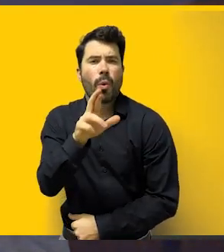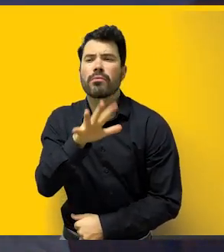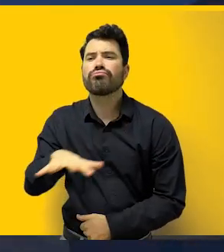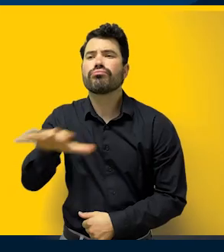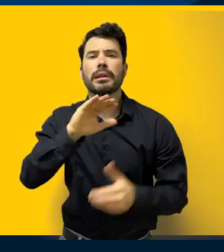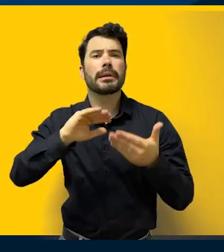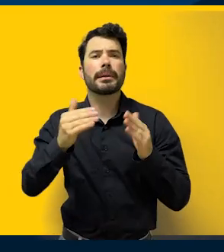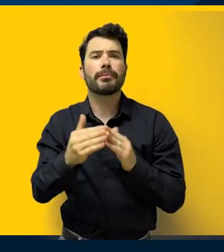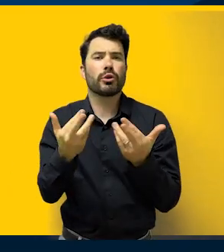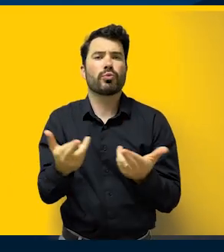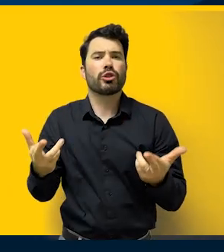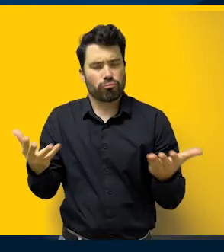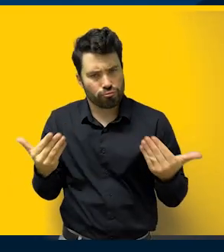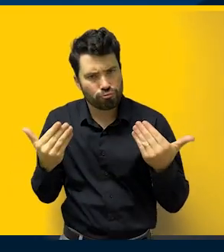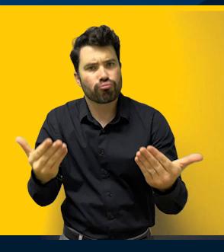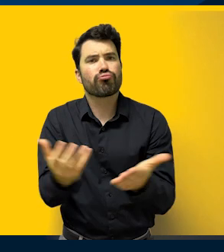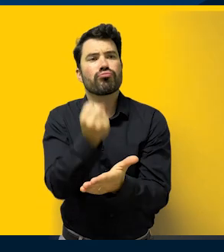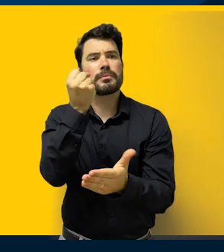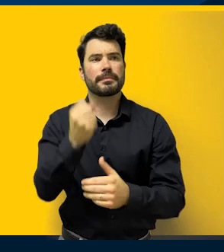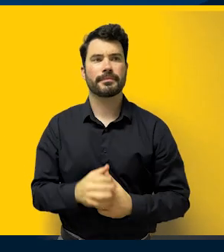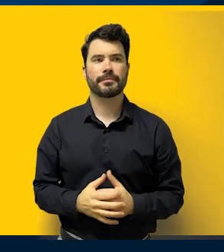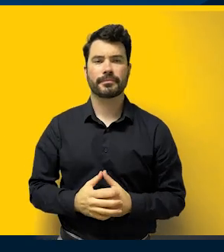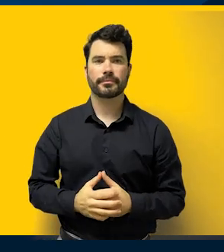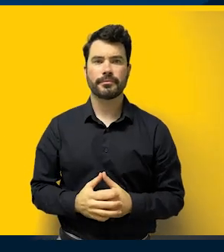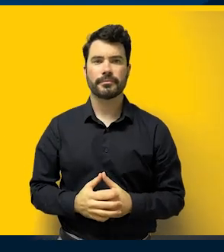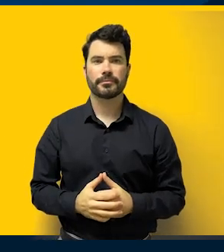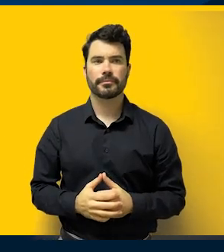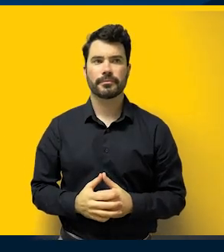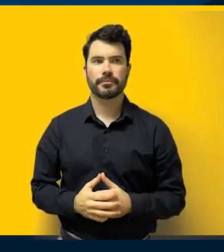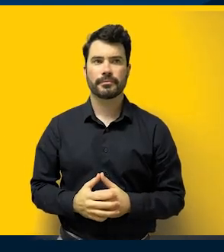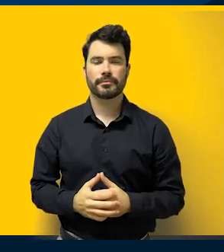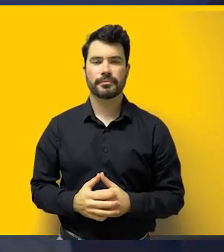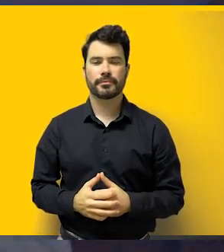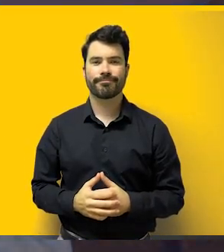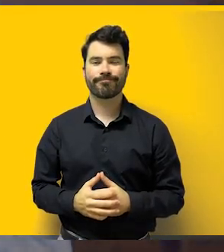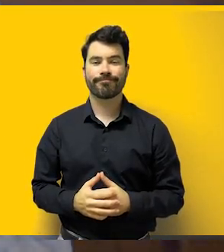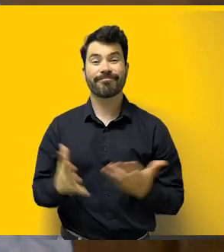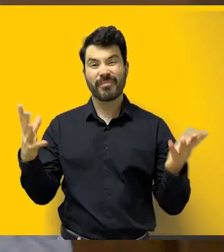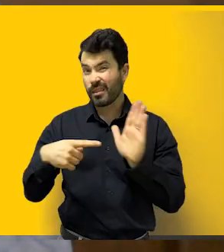The weekly testing will include saliva testing administered by the campus community sampling and tracking program.